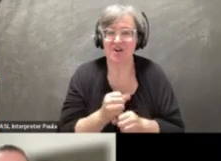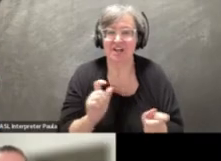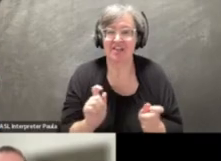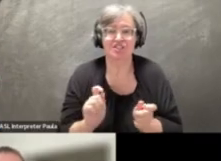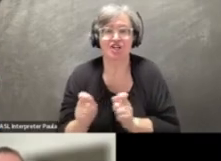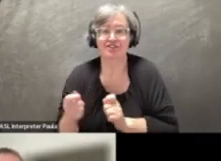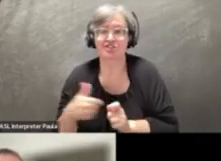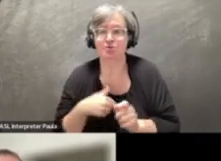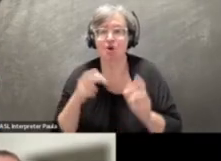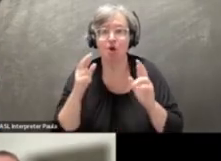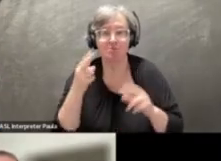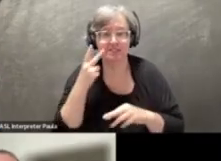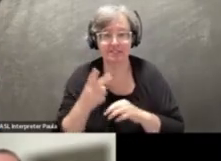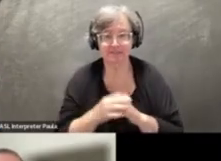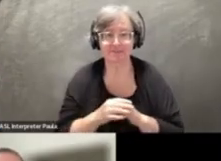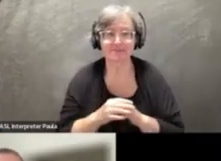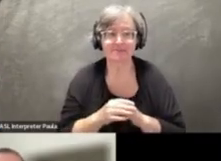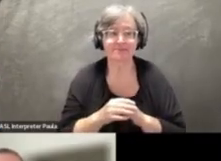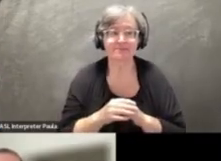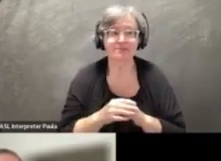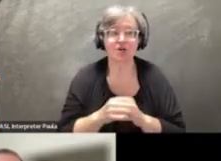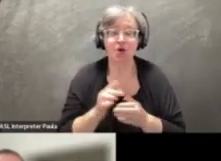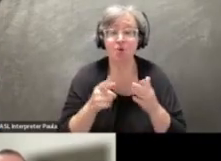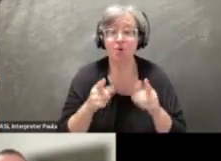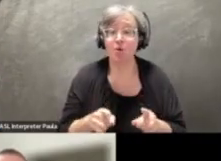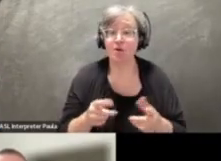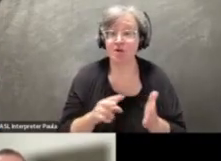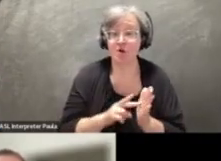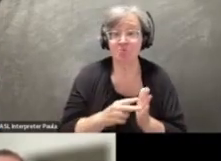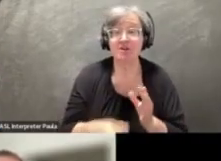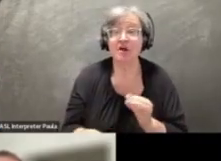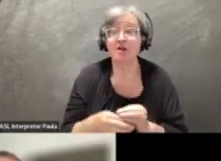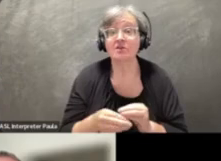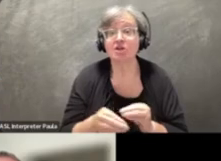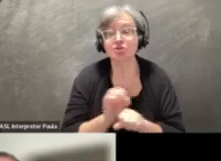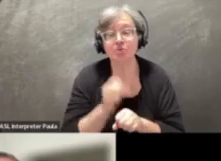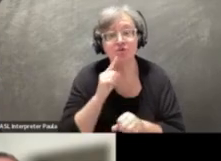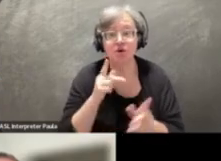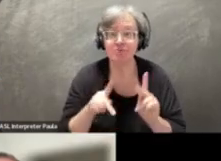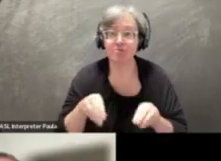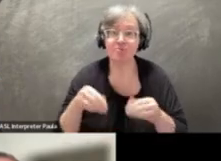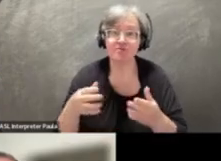we had hoped to see. What happened is it resulted in additional work for those who are providing the supports, and